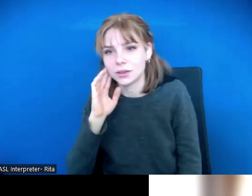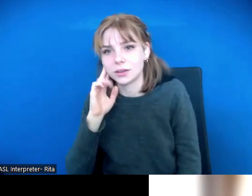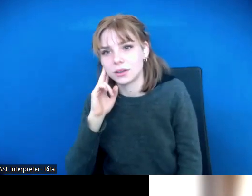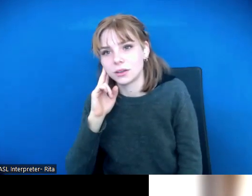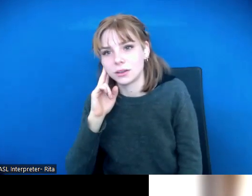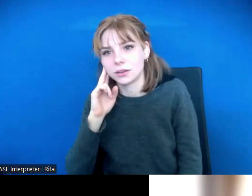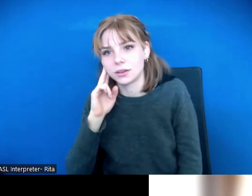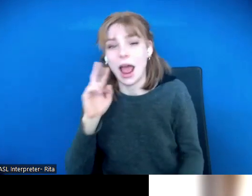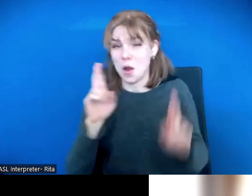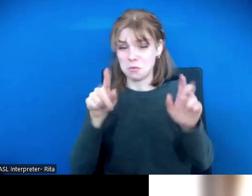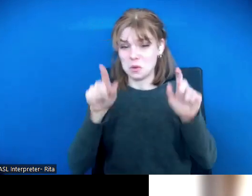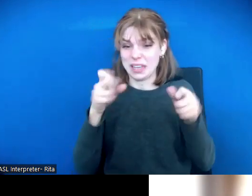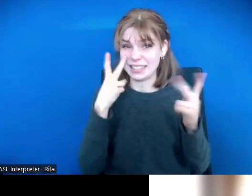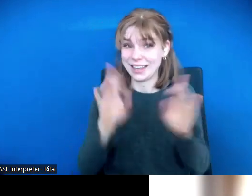two different switches. It is a button that you would press. And my spoon got knocked off here because I am working in a small area. Bear with me here. I would press the first button and then what is going to end up happening -- be patient with me because I knocked it off. So, we are starting all over again here.